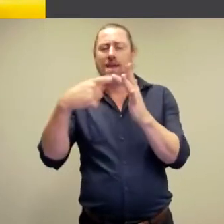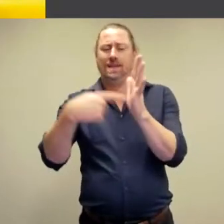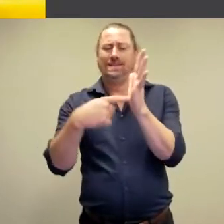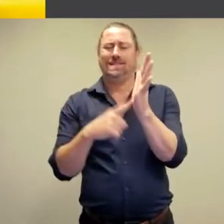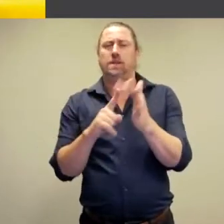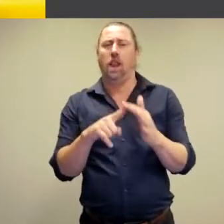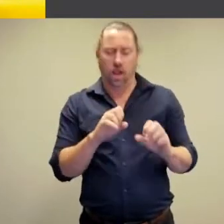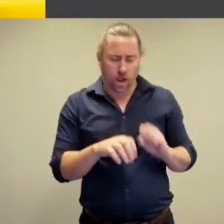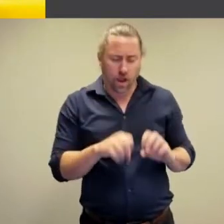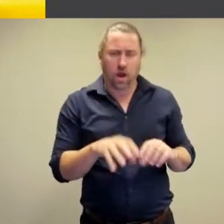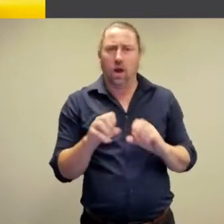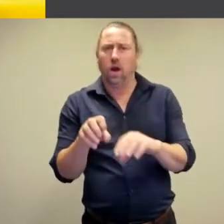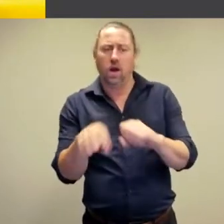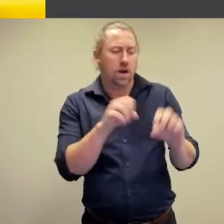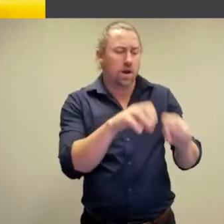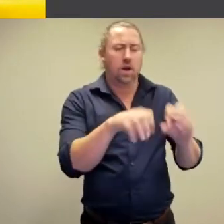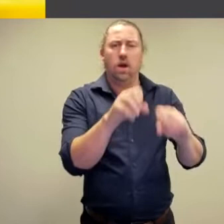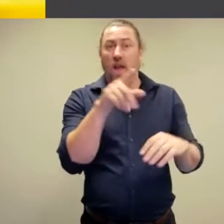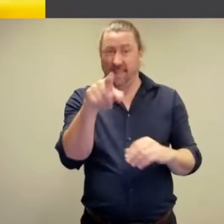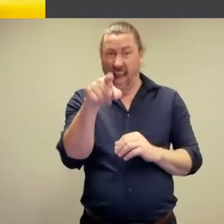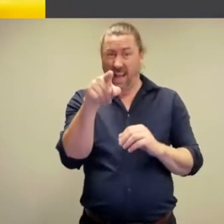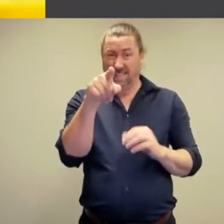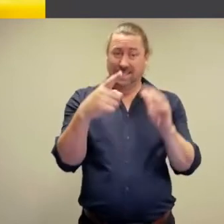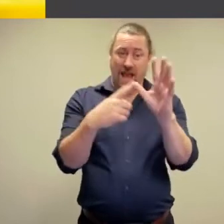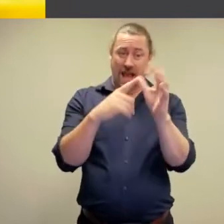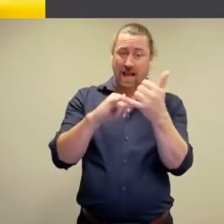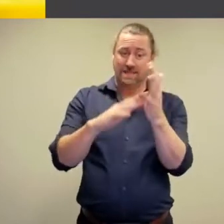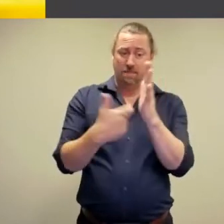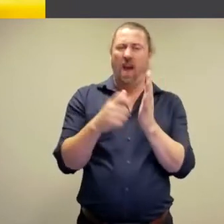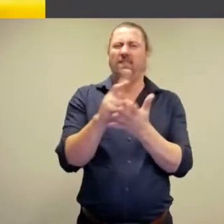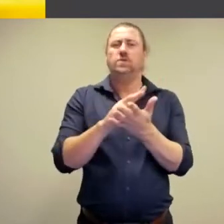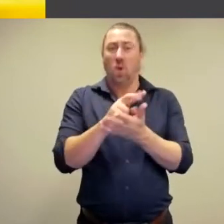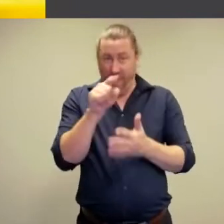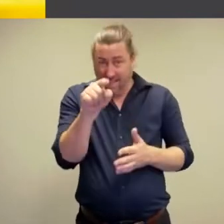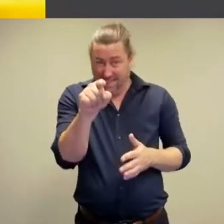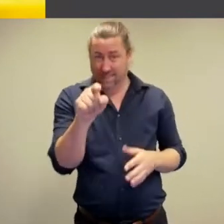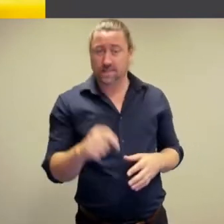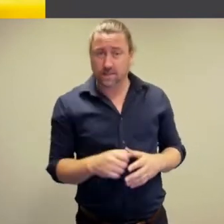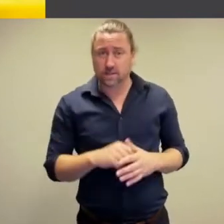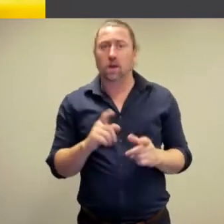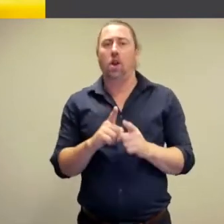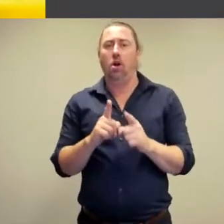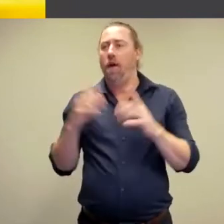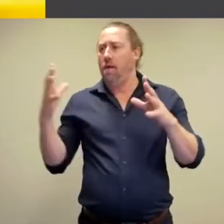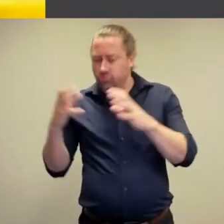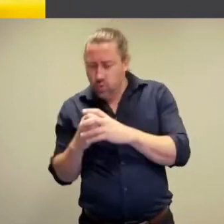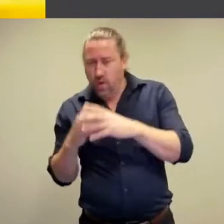This is very common in ASMR videos,